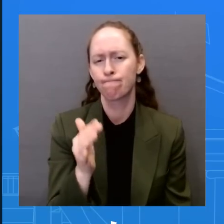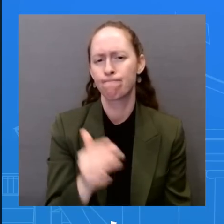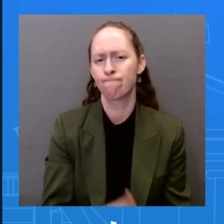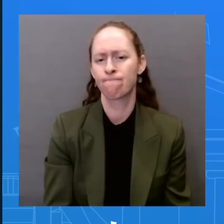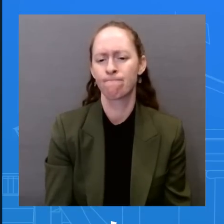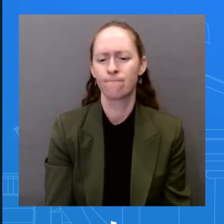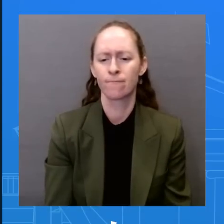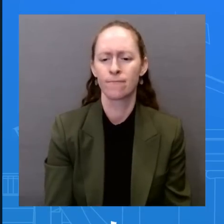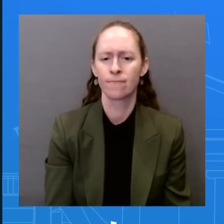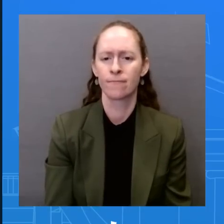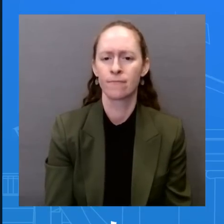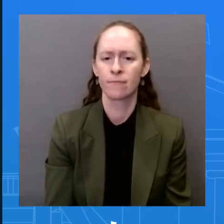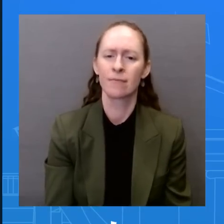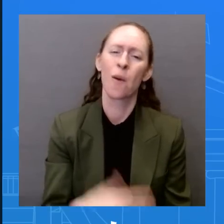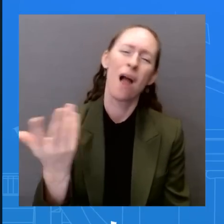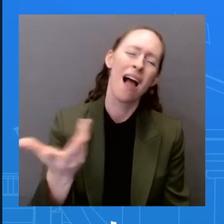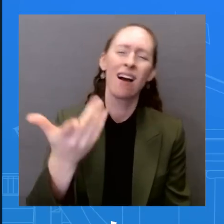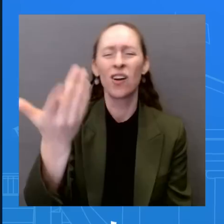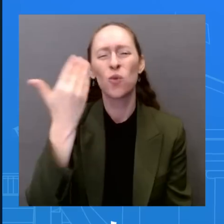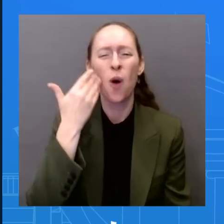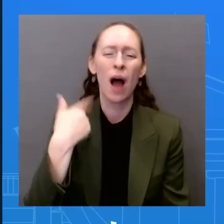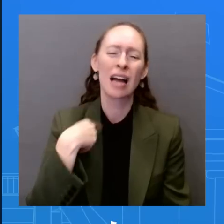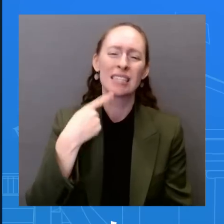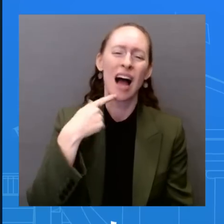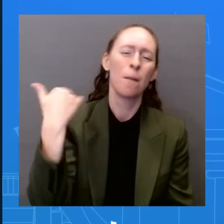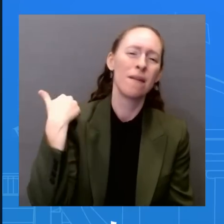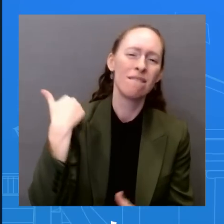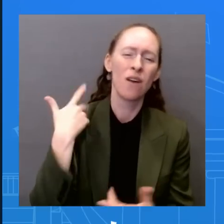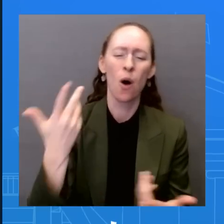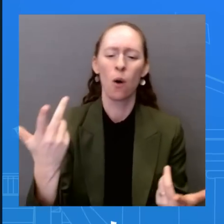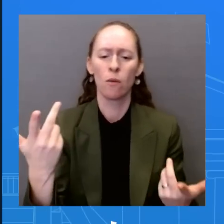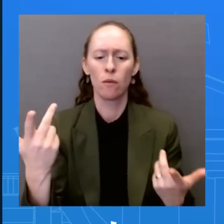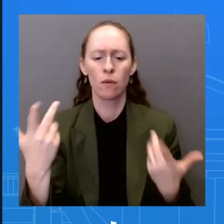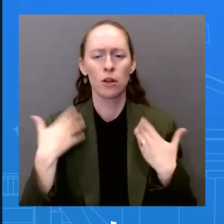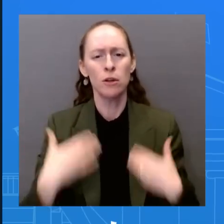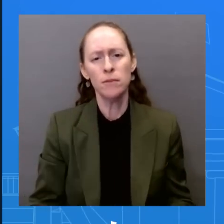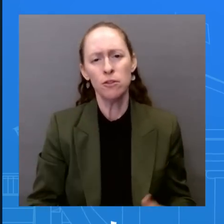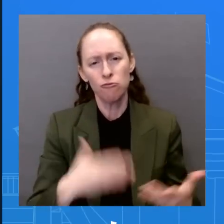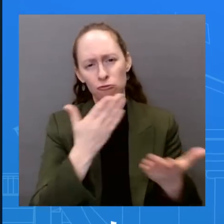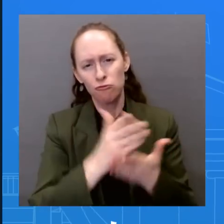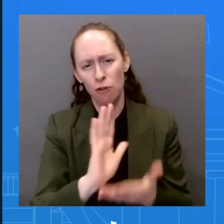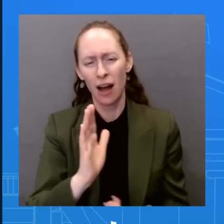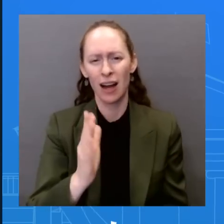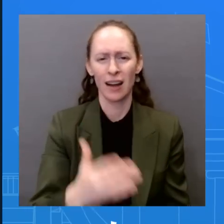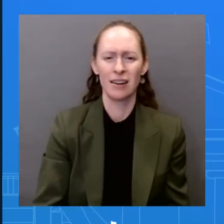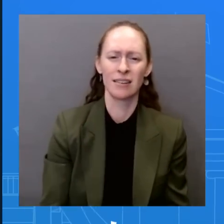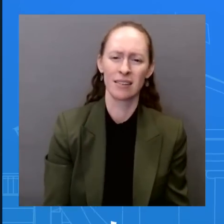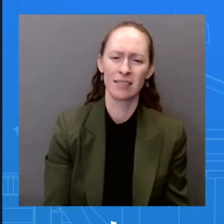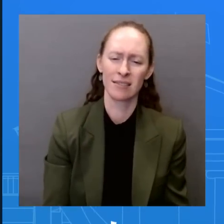in human rights by the Ortega-Murillo regime in Nicaragua -- I think we had this conversation last week